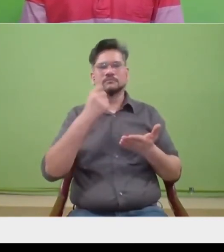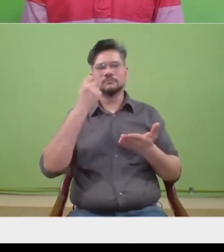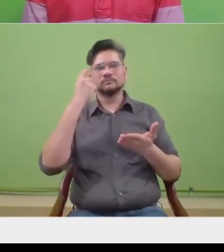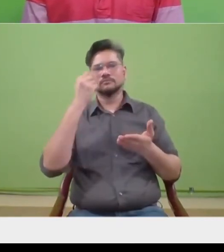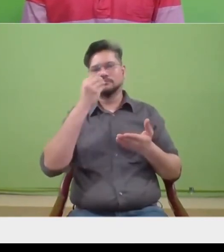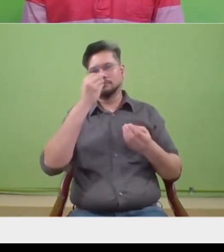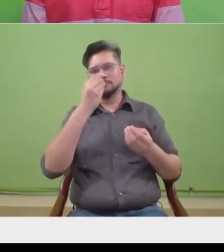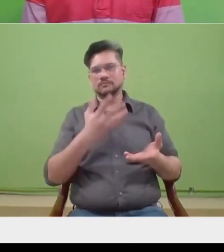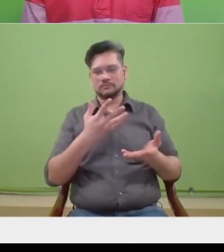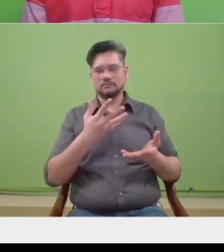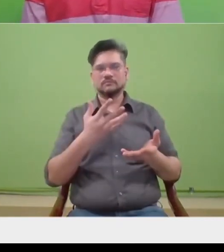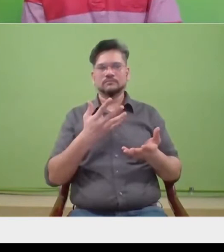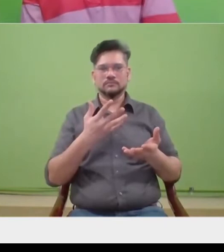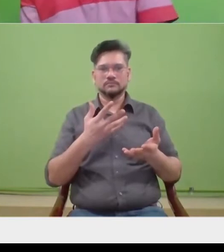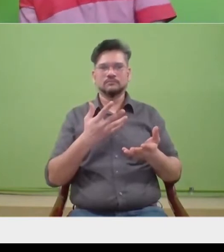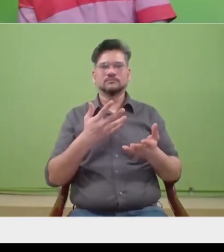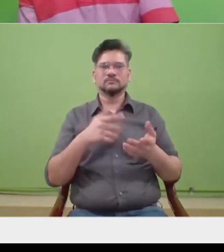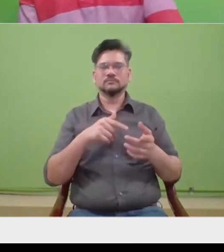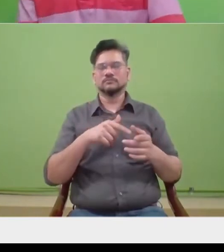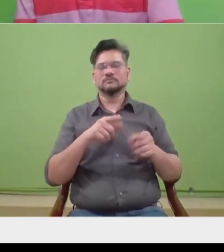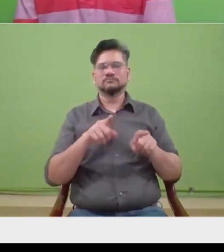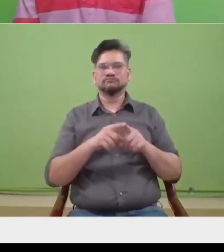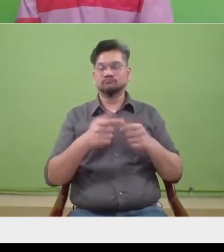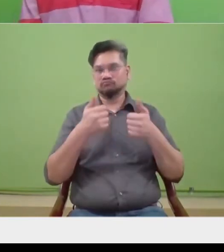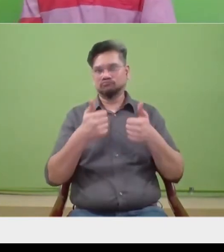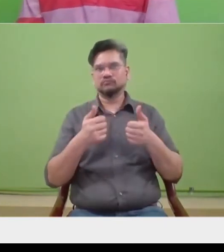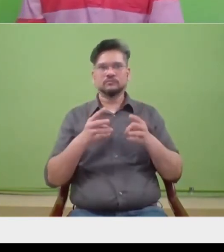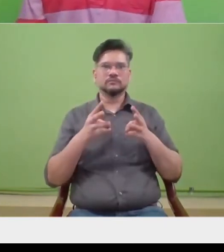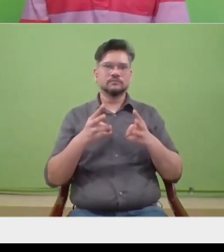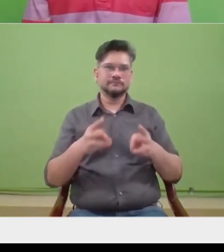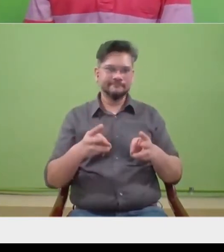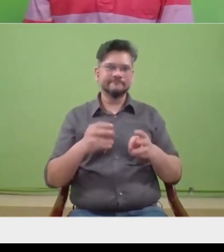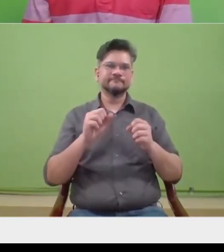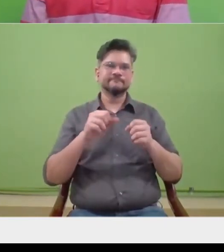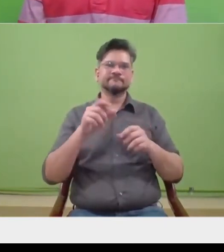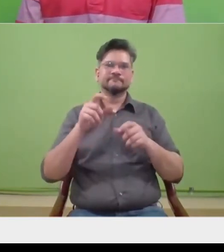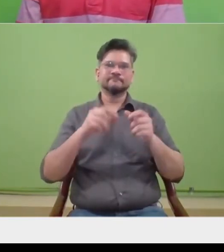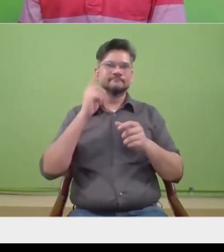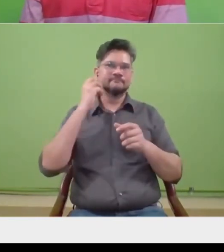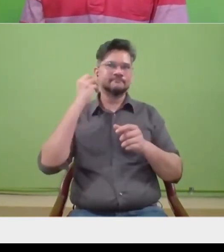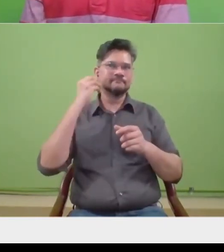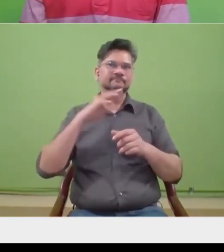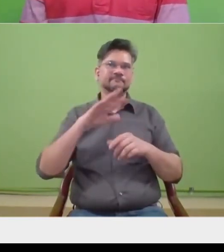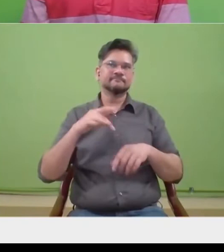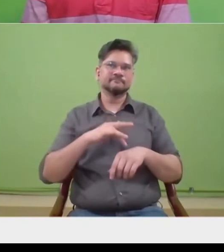not only sensitize children and when these children become adult to disability issues